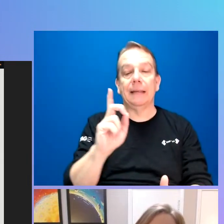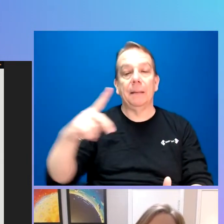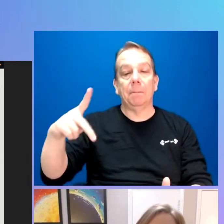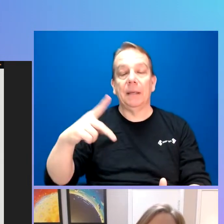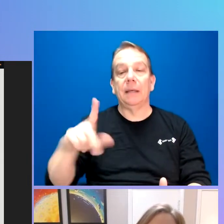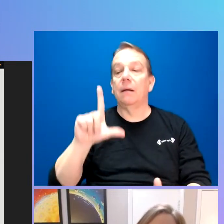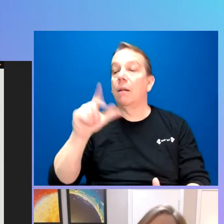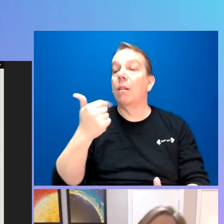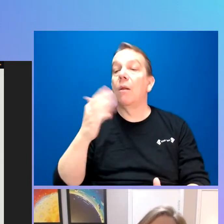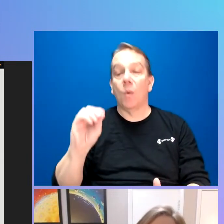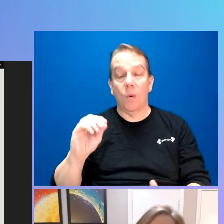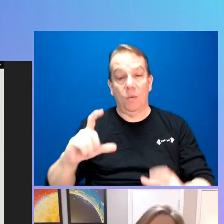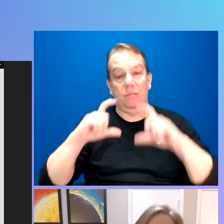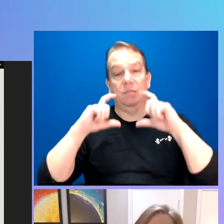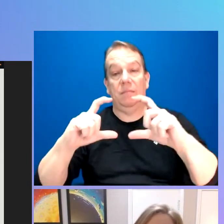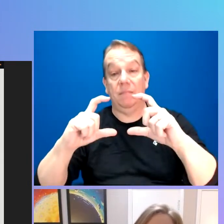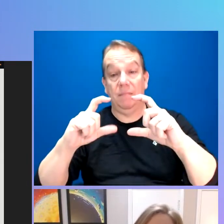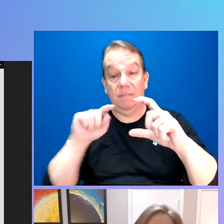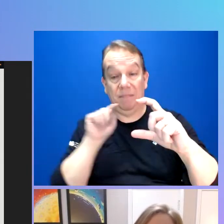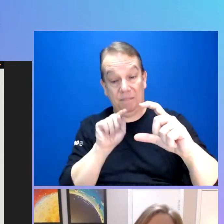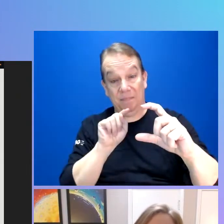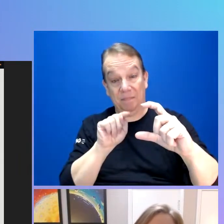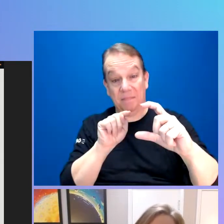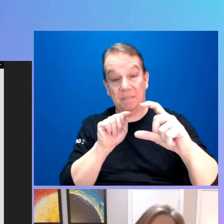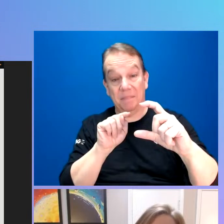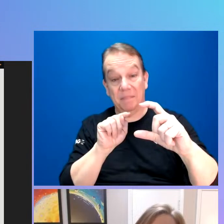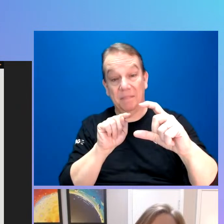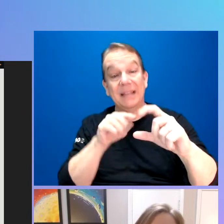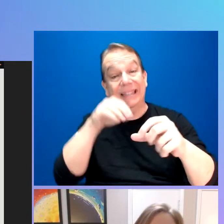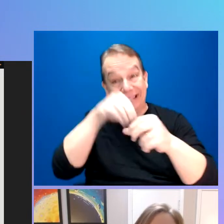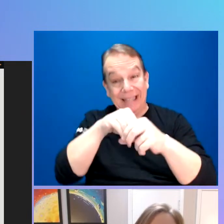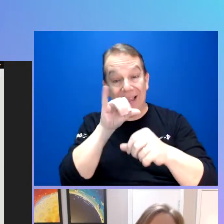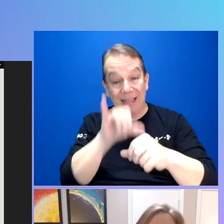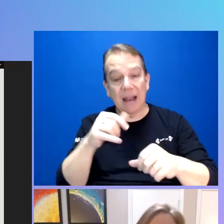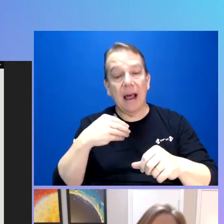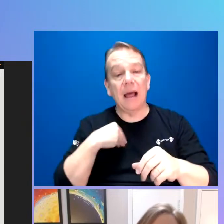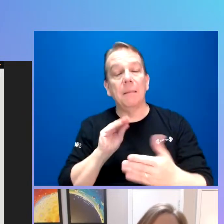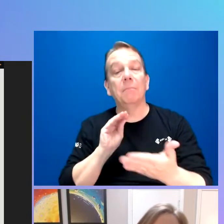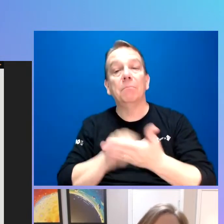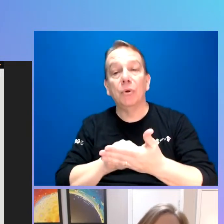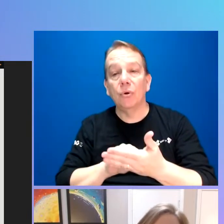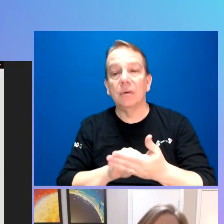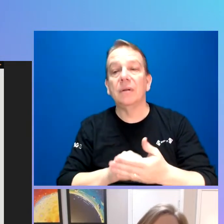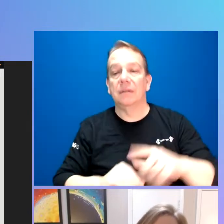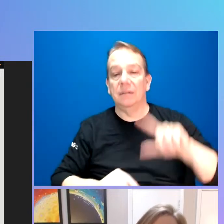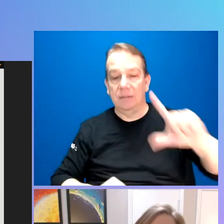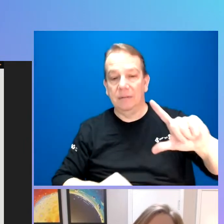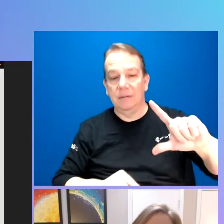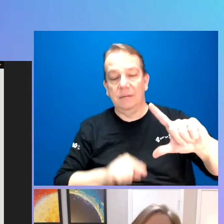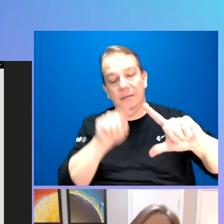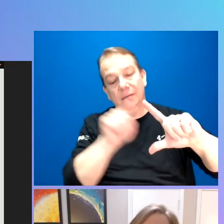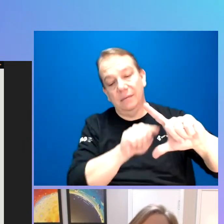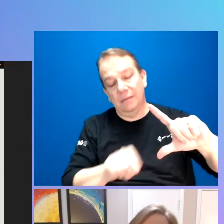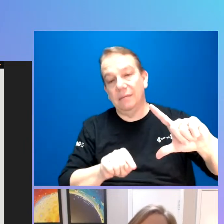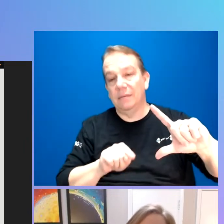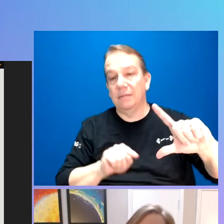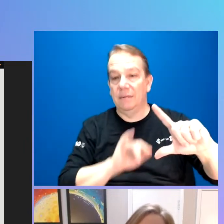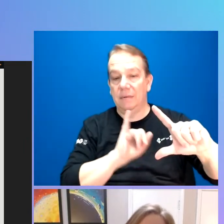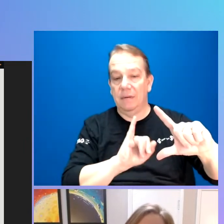and inside of the image HTML element I provided a value for